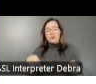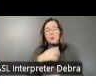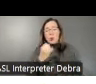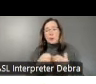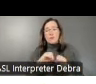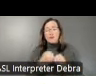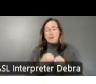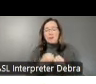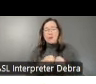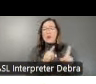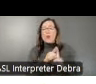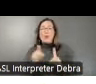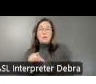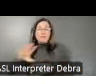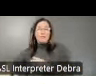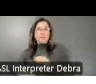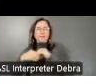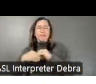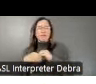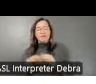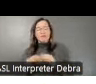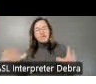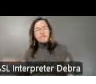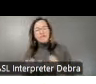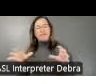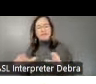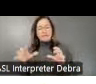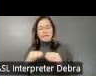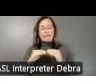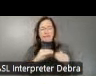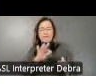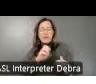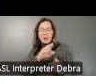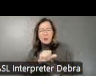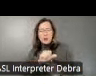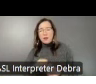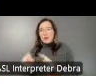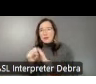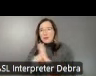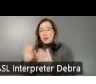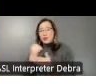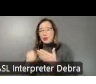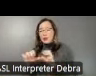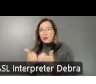taken proactive measures with our colleagues at FEMA, as well as our state arts agency partners.